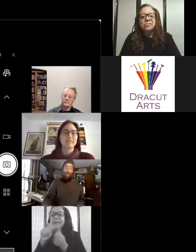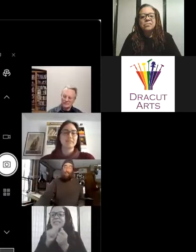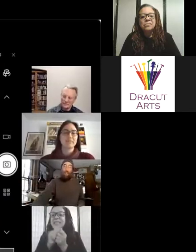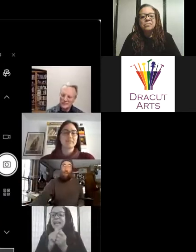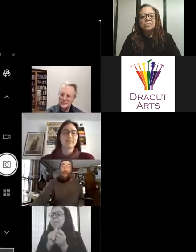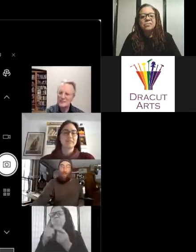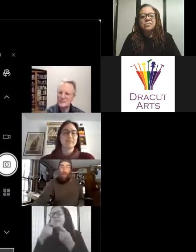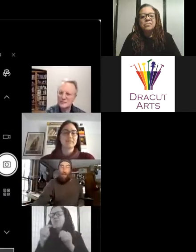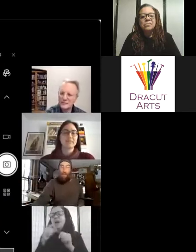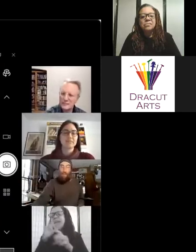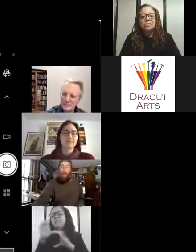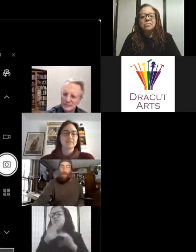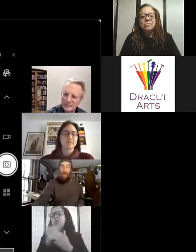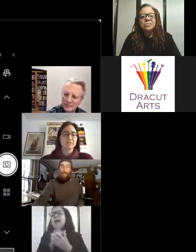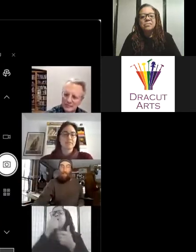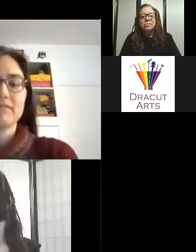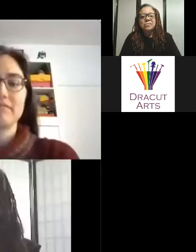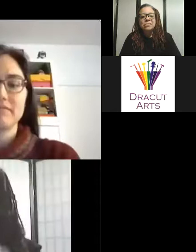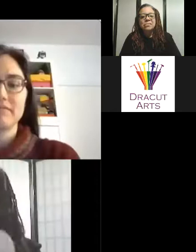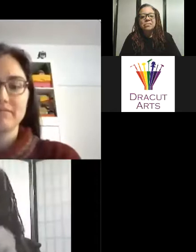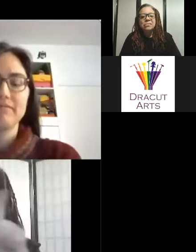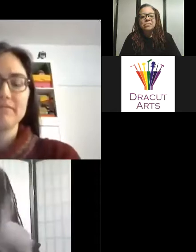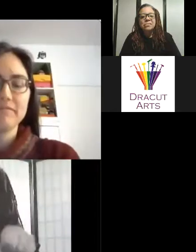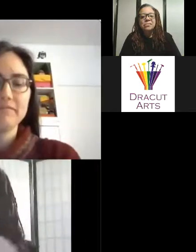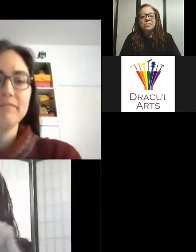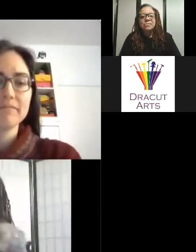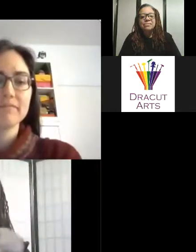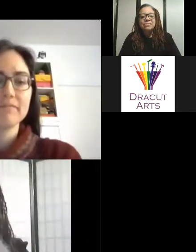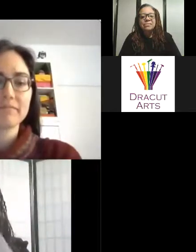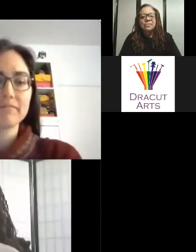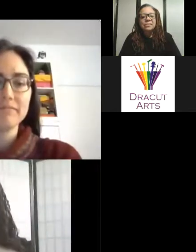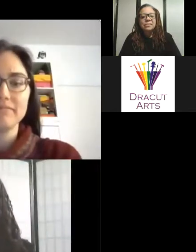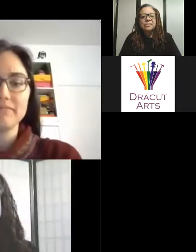because I want every panel to be kind of alive and on its own terms.